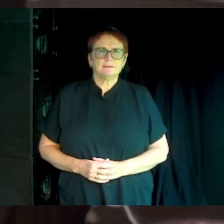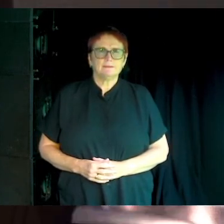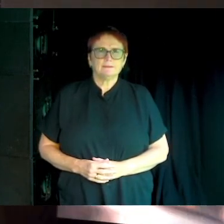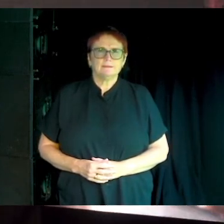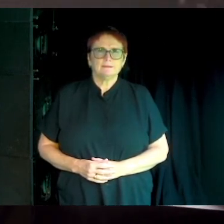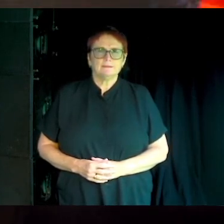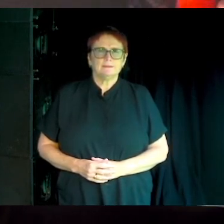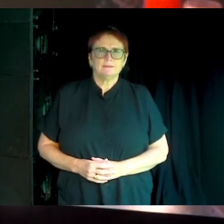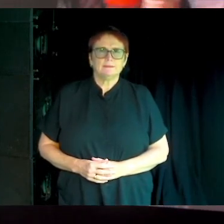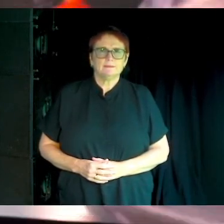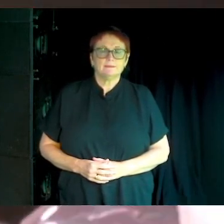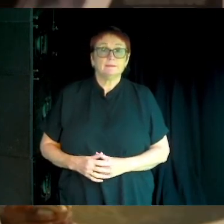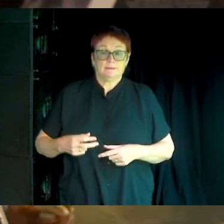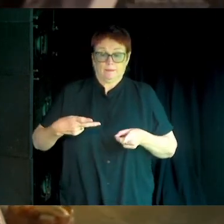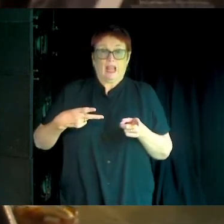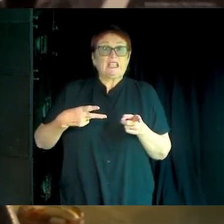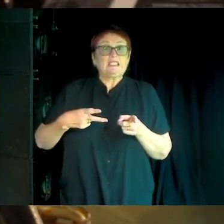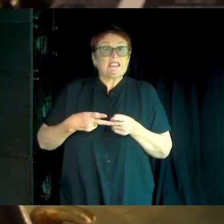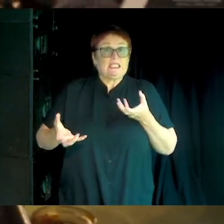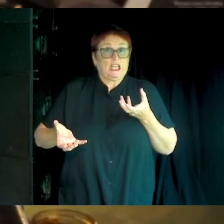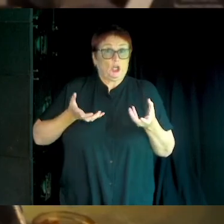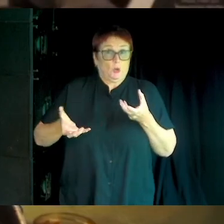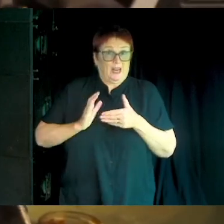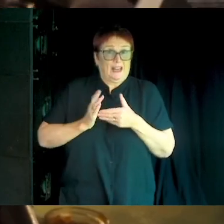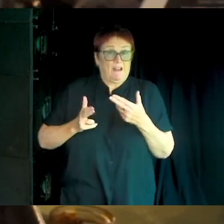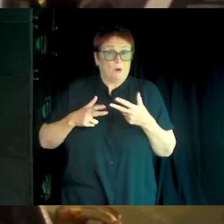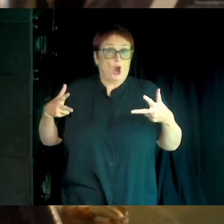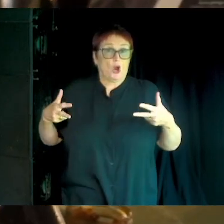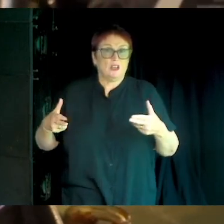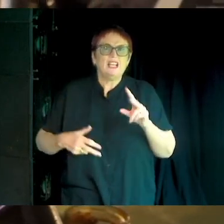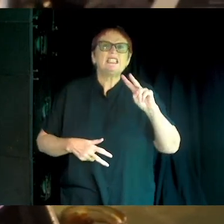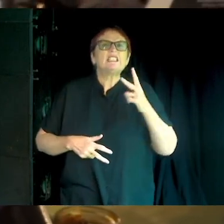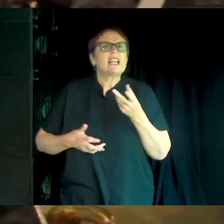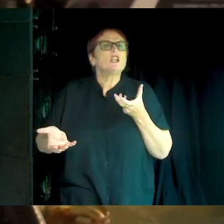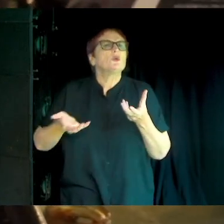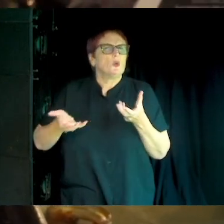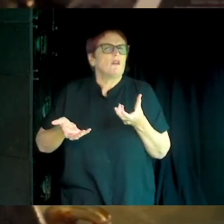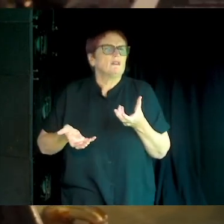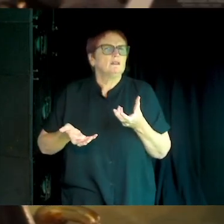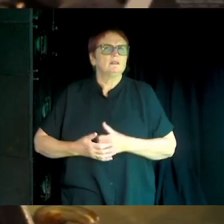so this is the second cook second fry so this is the second fry we call it a second cook so when you cook like that